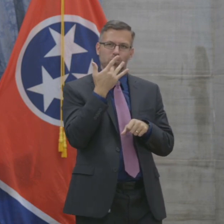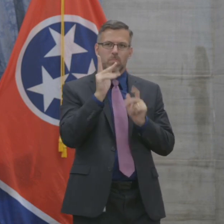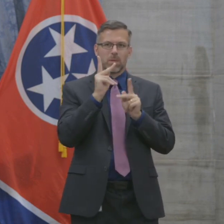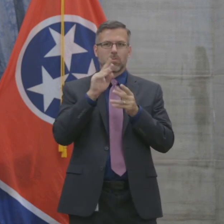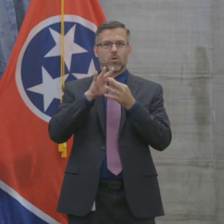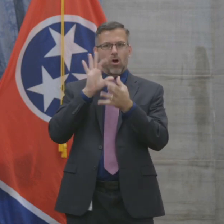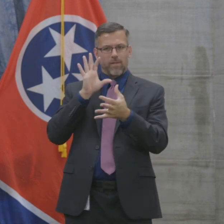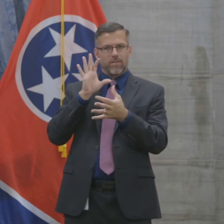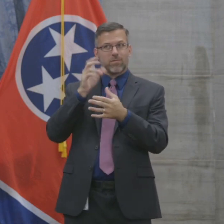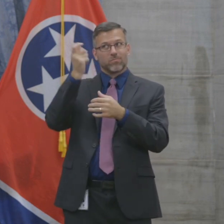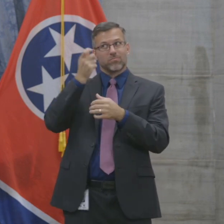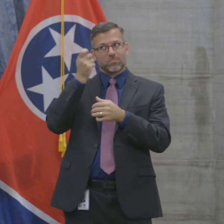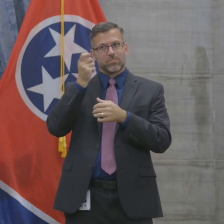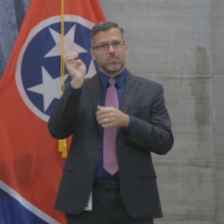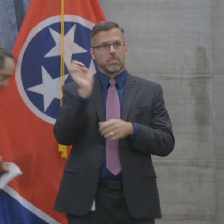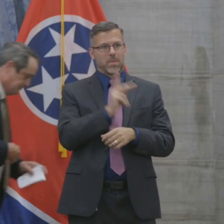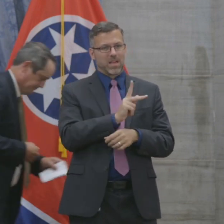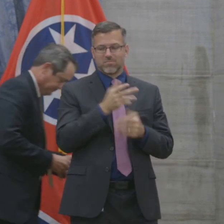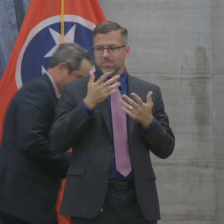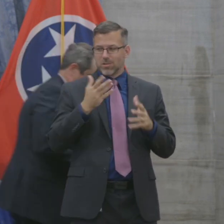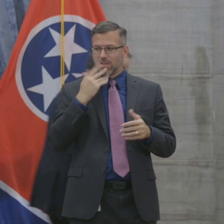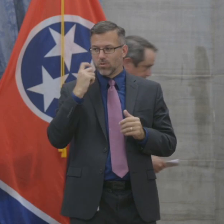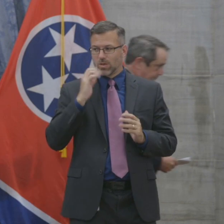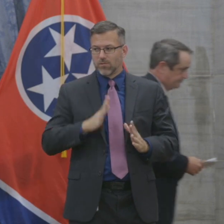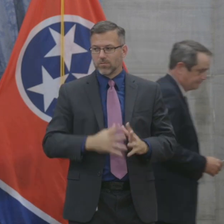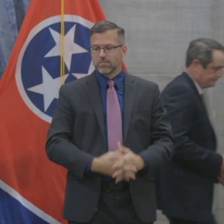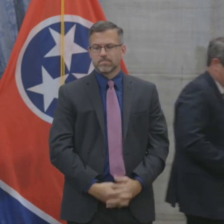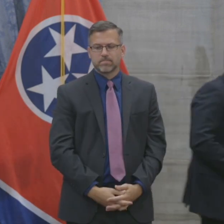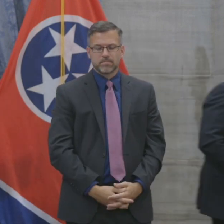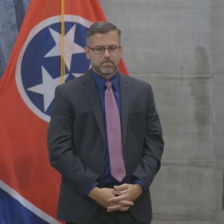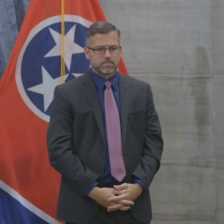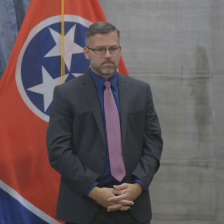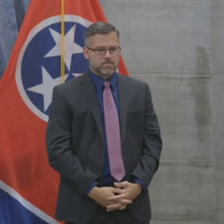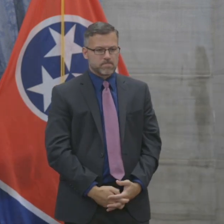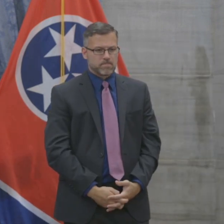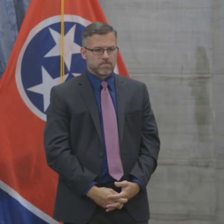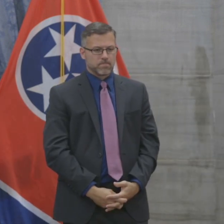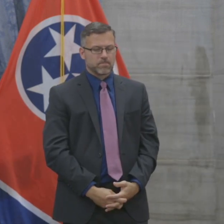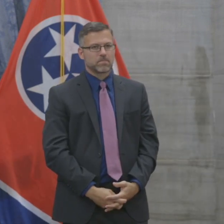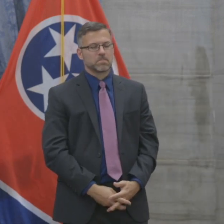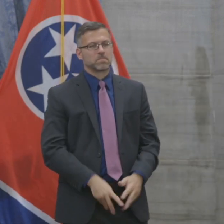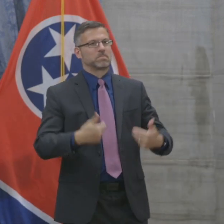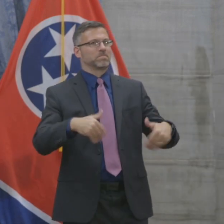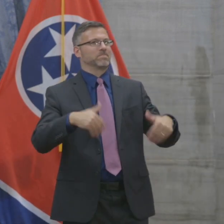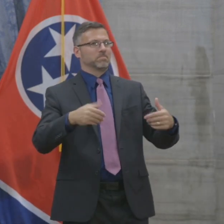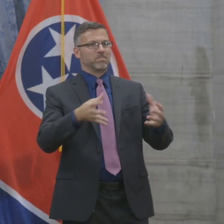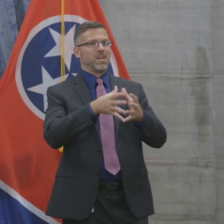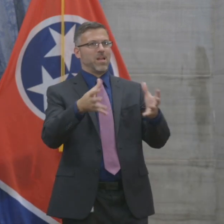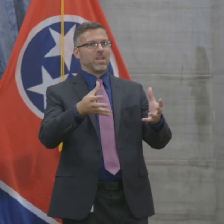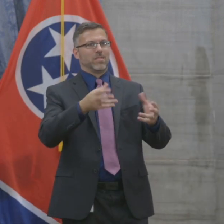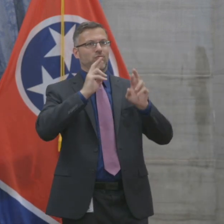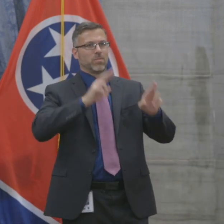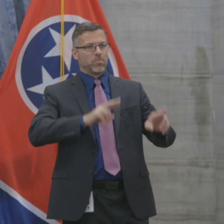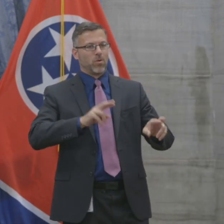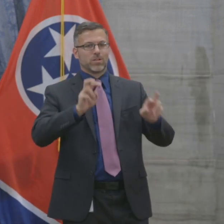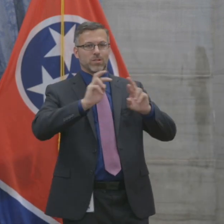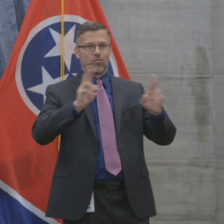in September. We'll work and communicate that and provide updates for you on that as well. It does really two things for